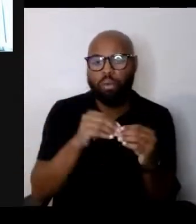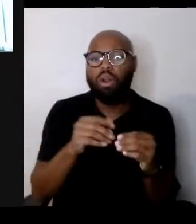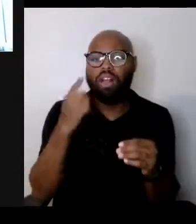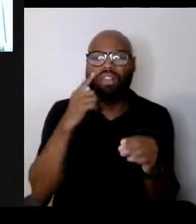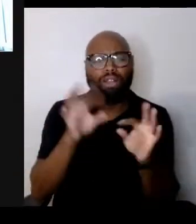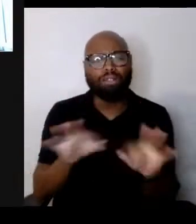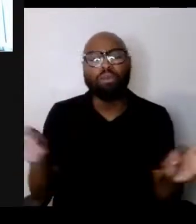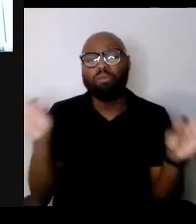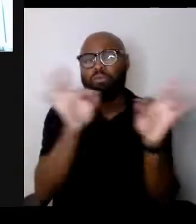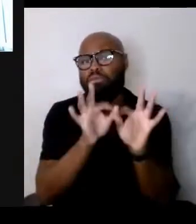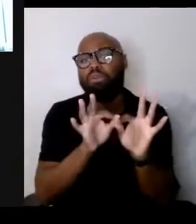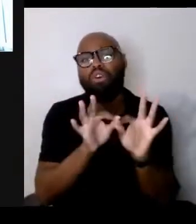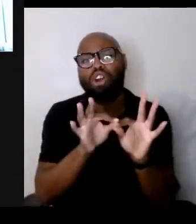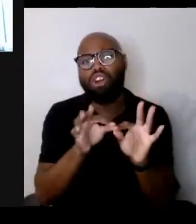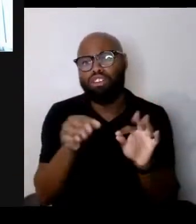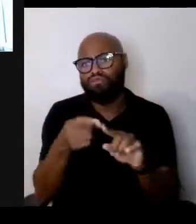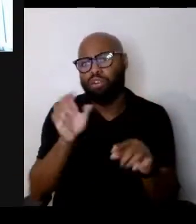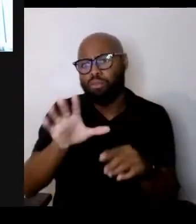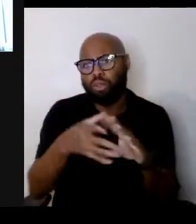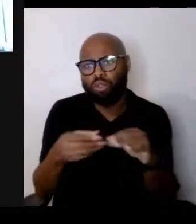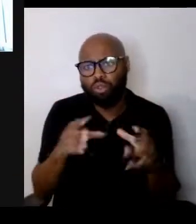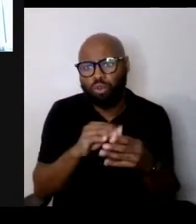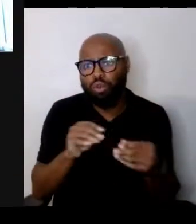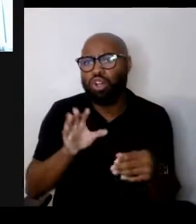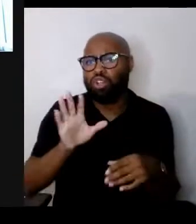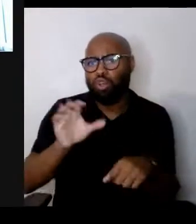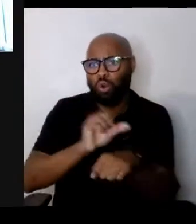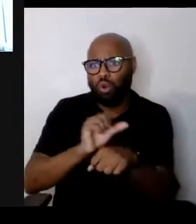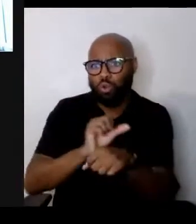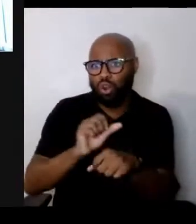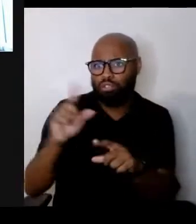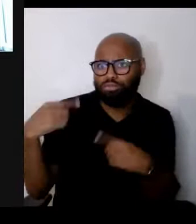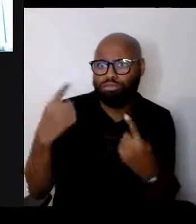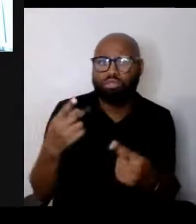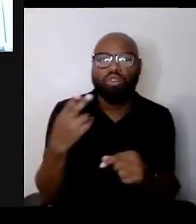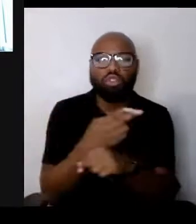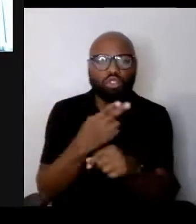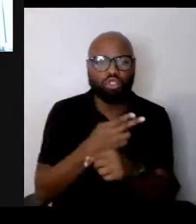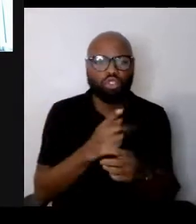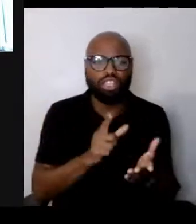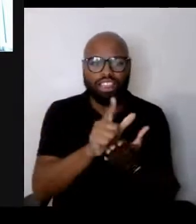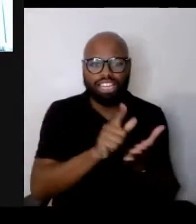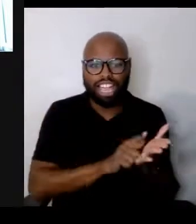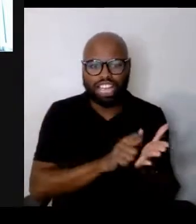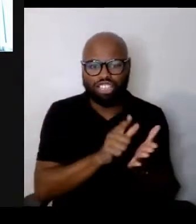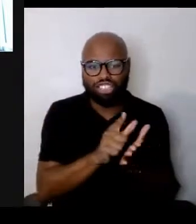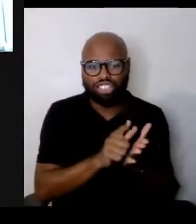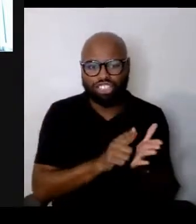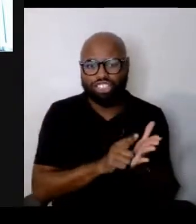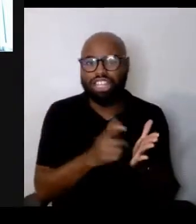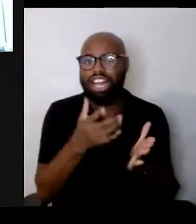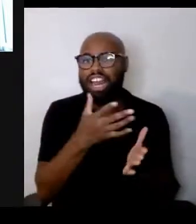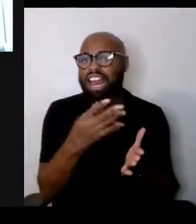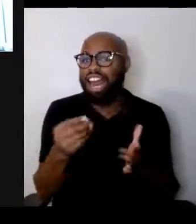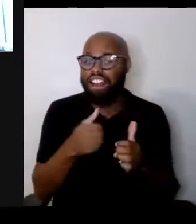and the work that you have done in using litigation and filing a lawsuit against the U.S. government